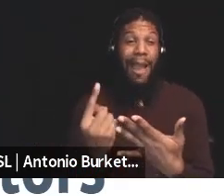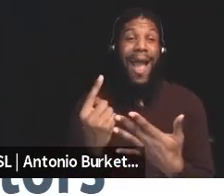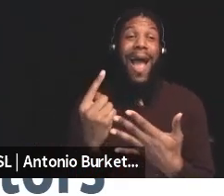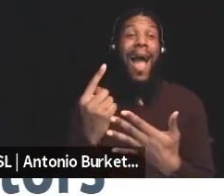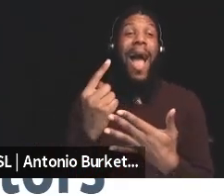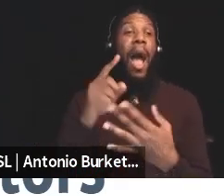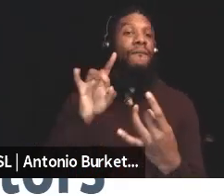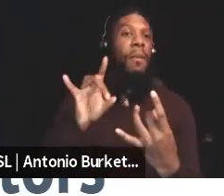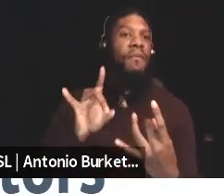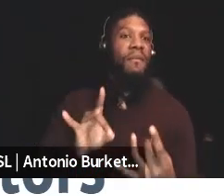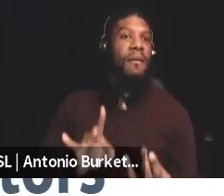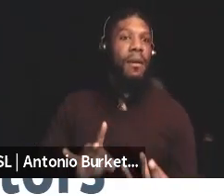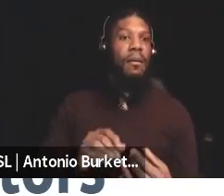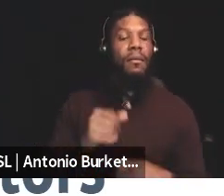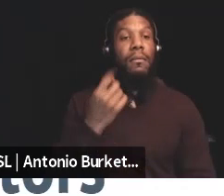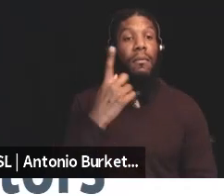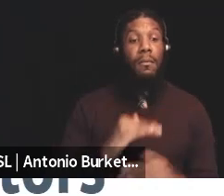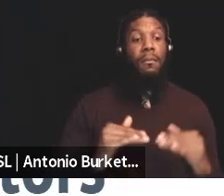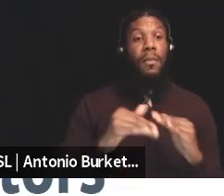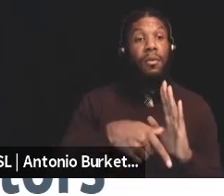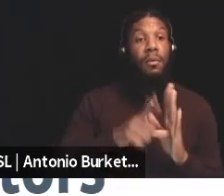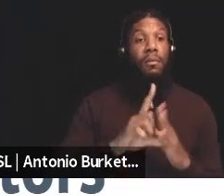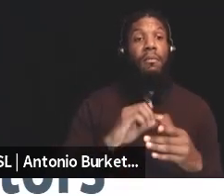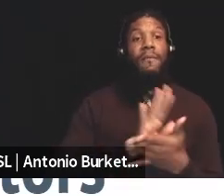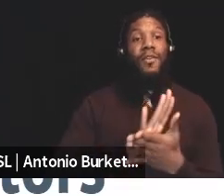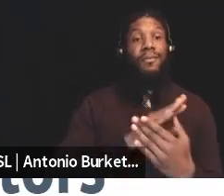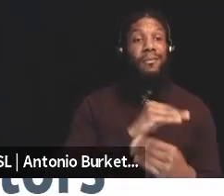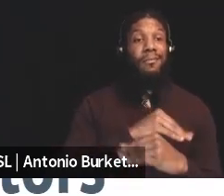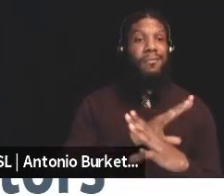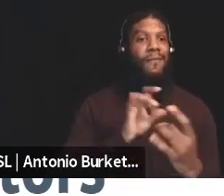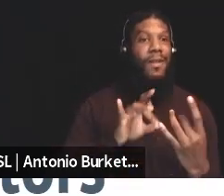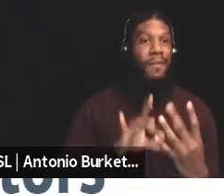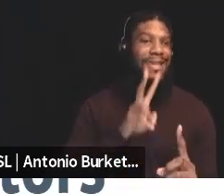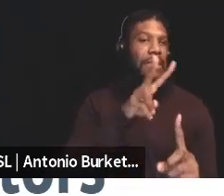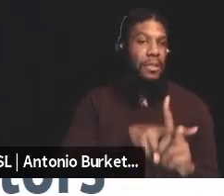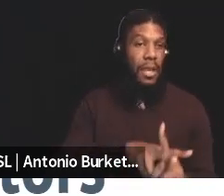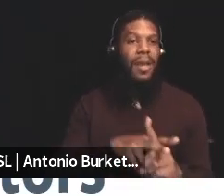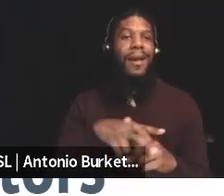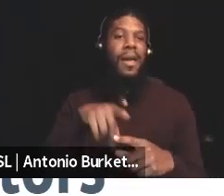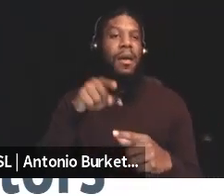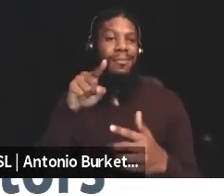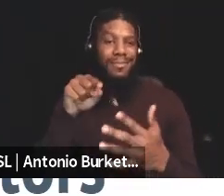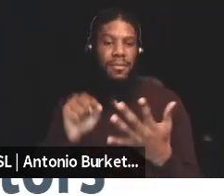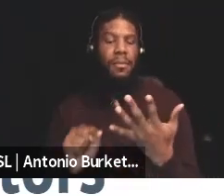Unlike the peer review video feedback that is assigned, this is optional for them. Because